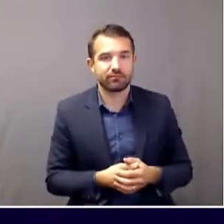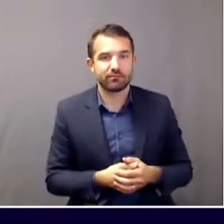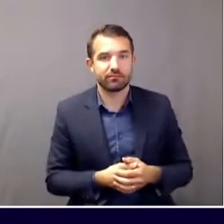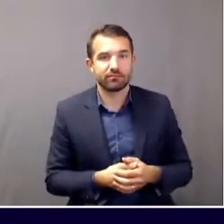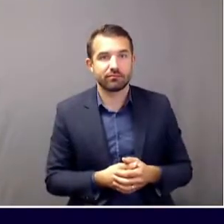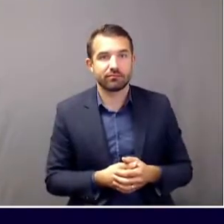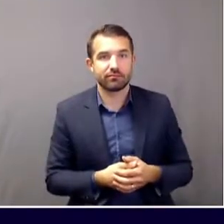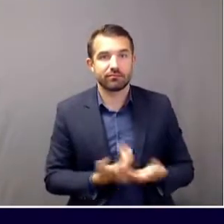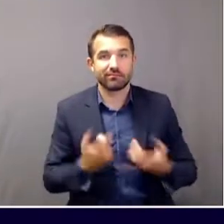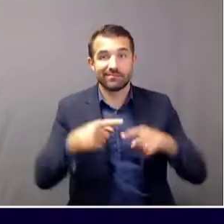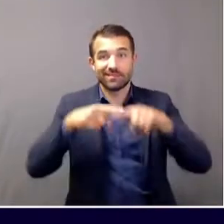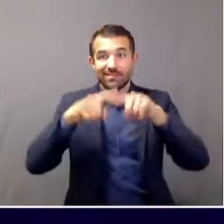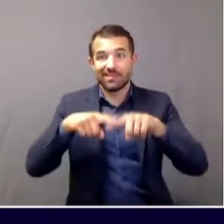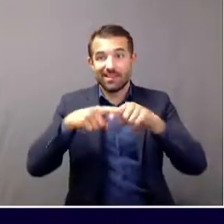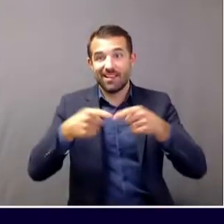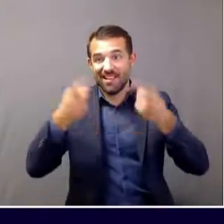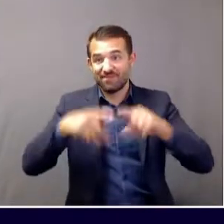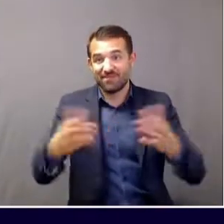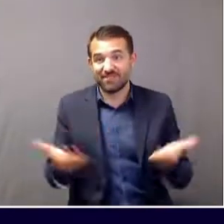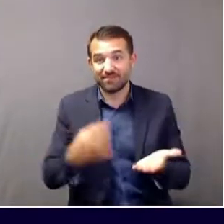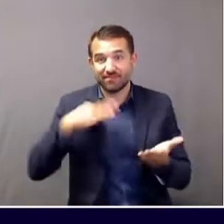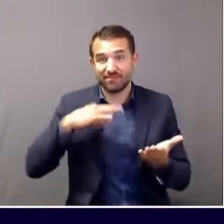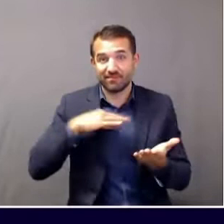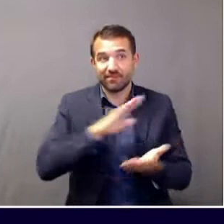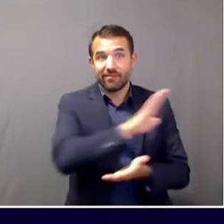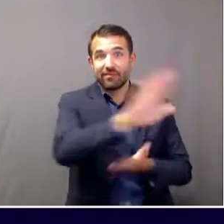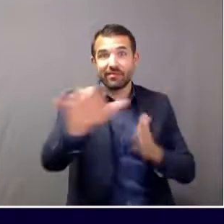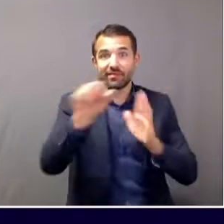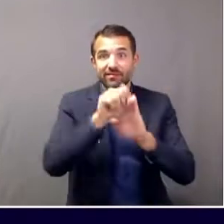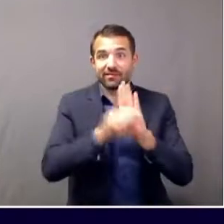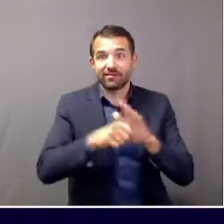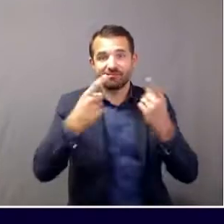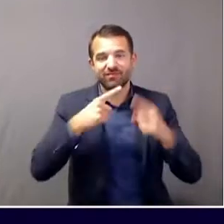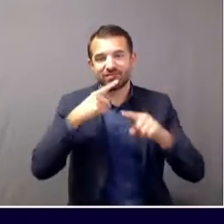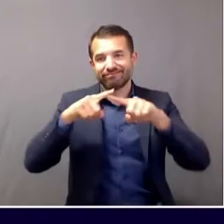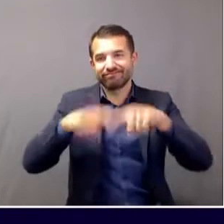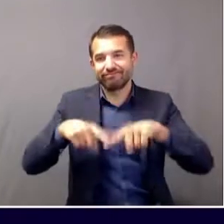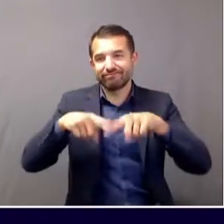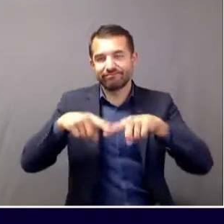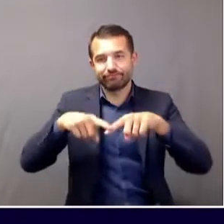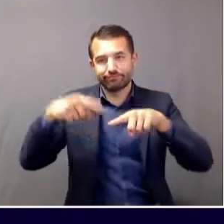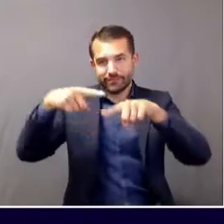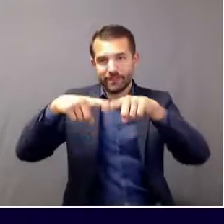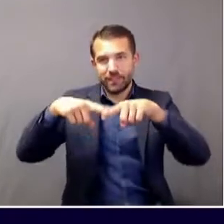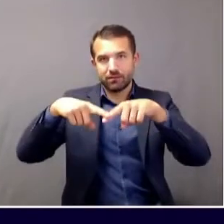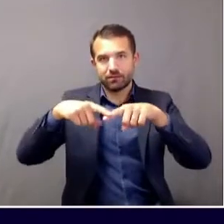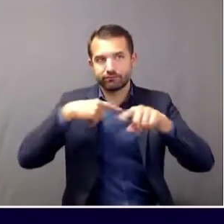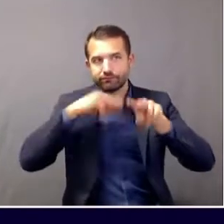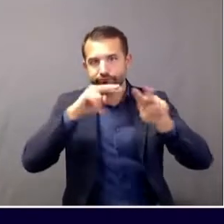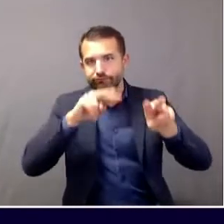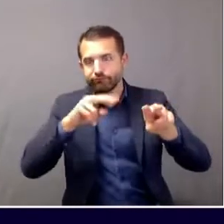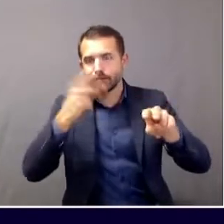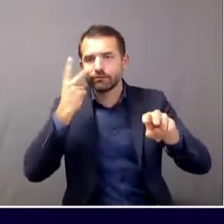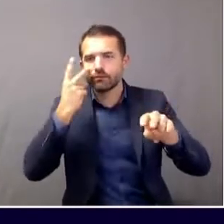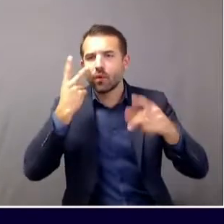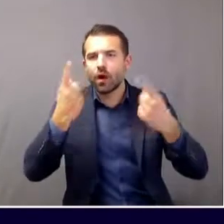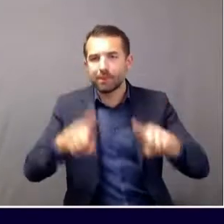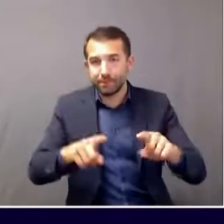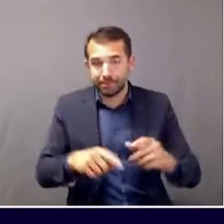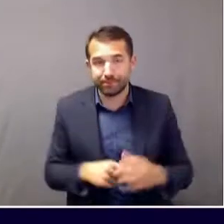states I don't think any final decisions have been made the reason I wanted to talk about